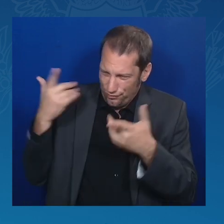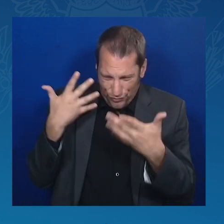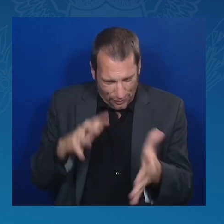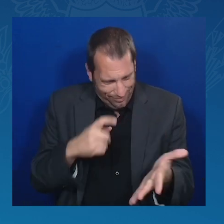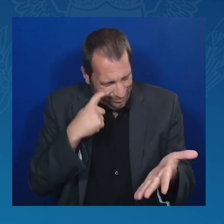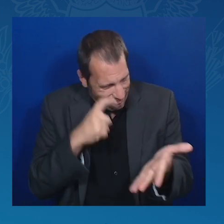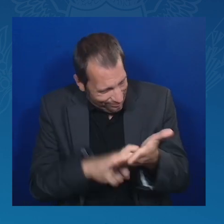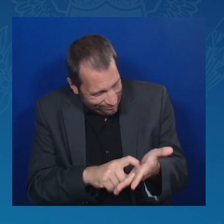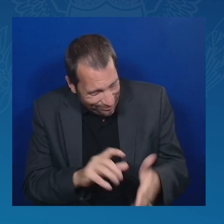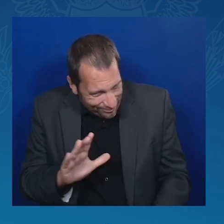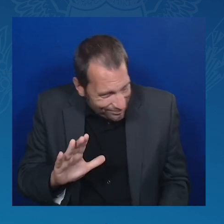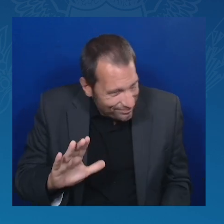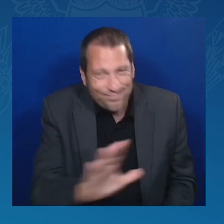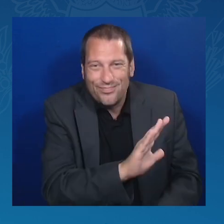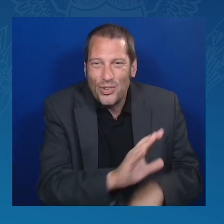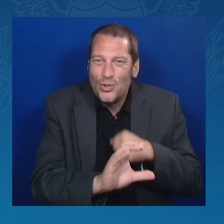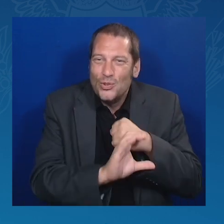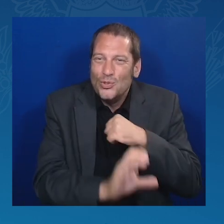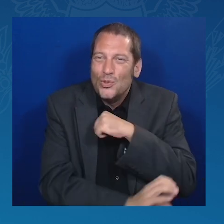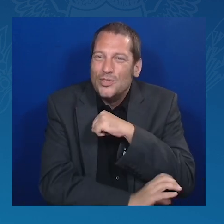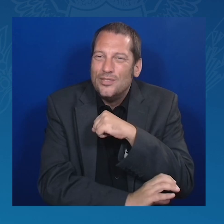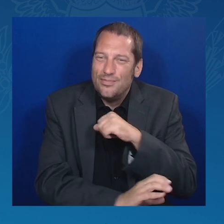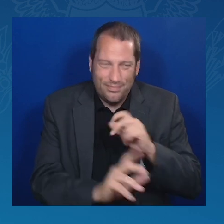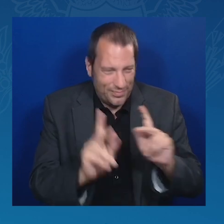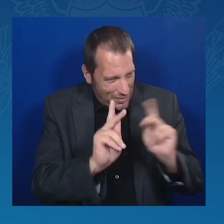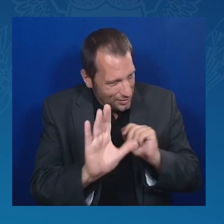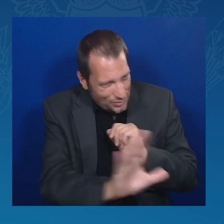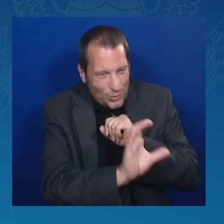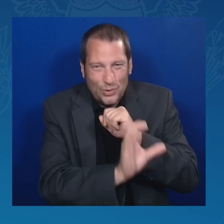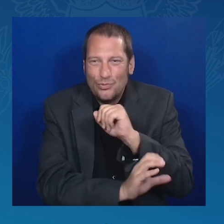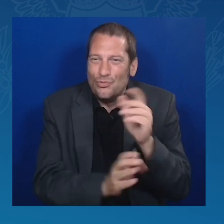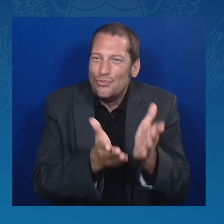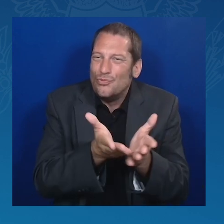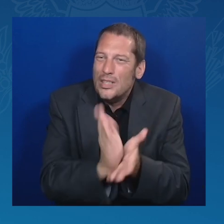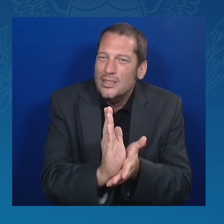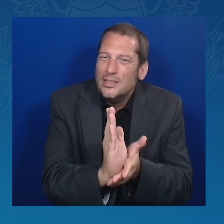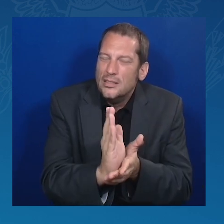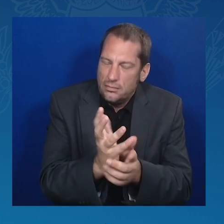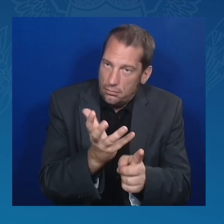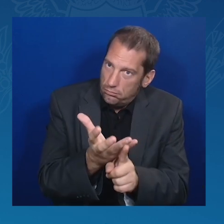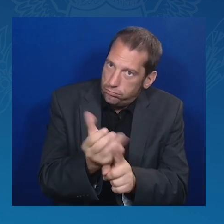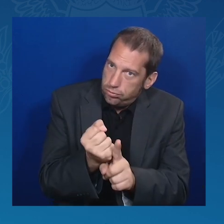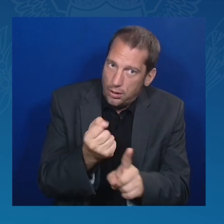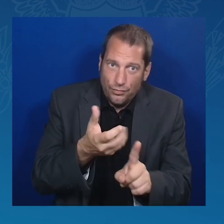from the women of America. The court of Thurgood Marshall and RBG,